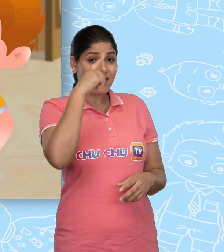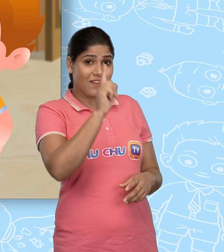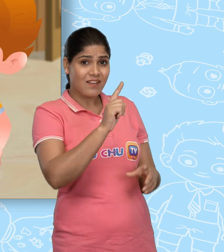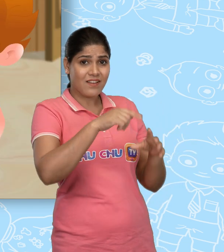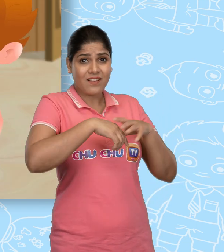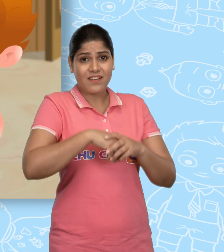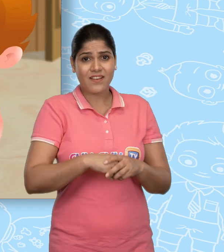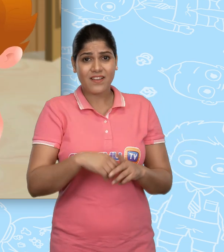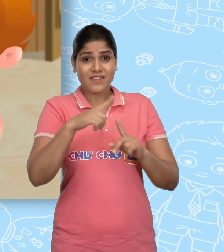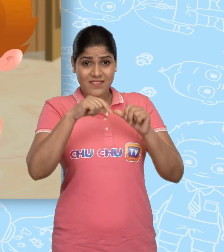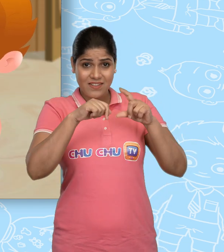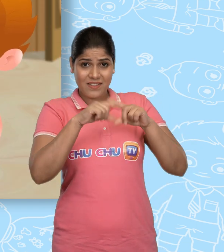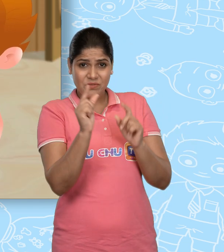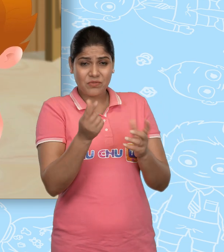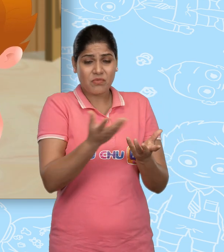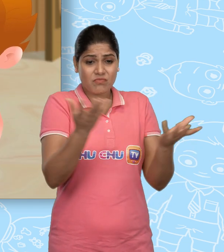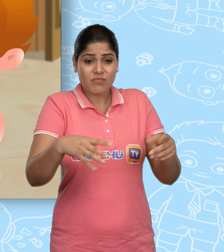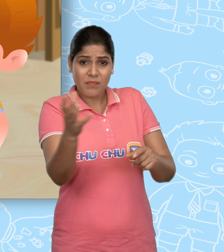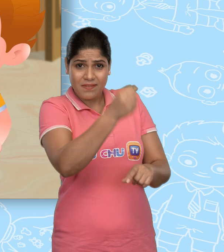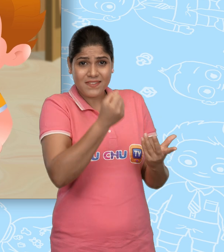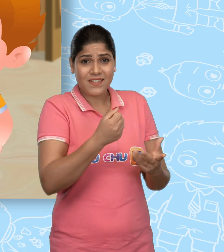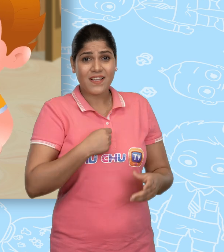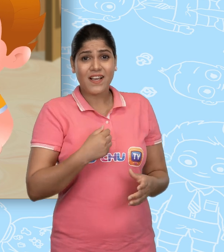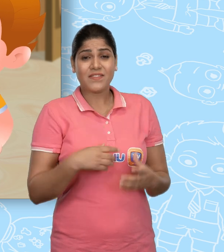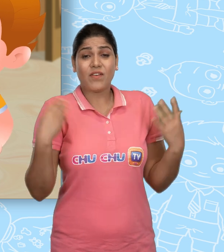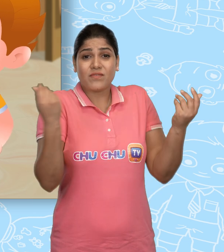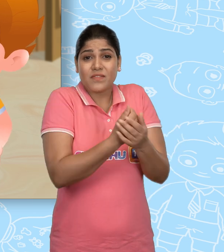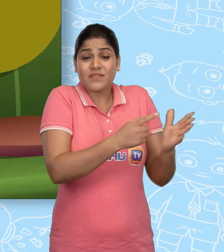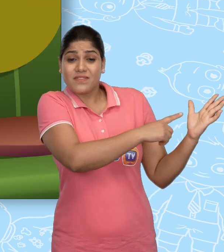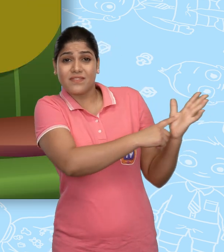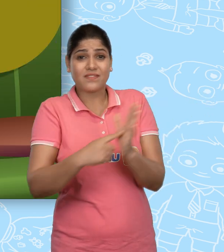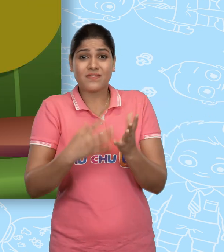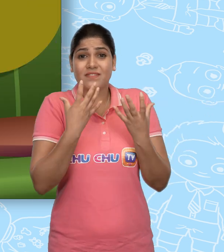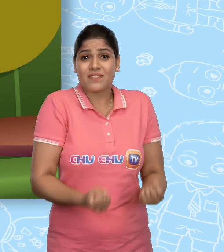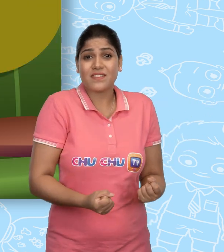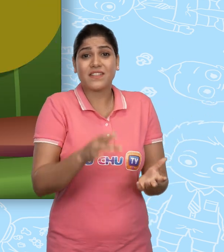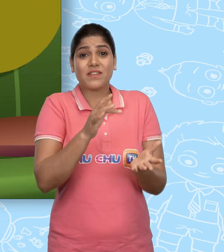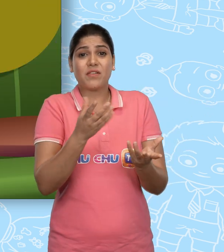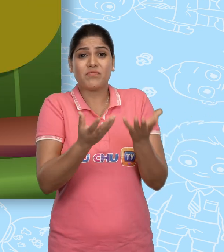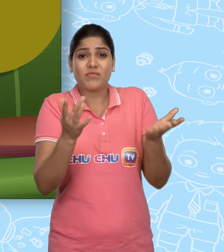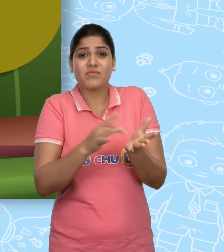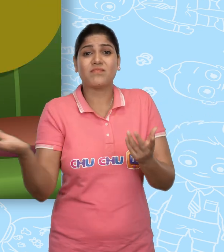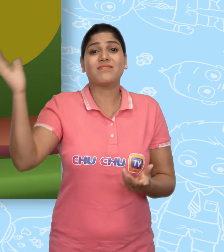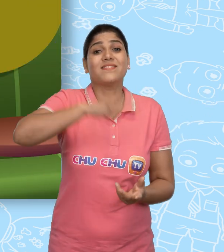Mom, Baby Taku found some things in the grass and we want to show him where they come from.